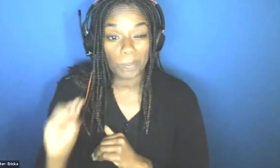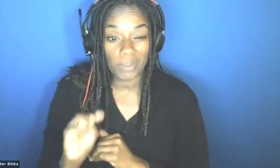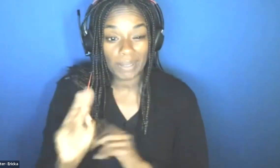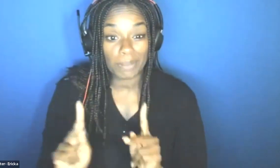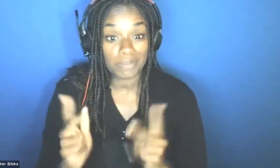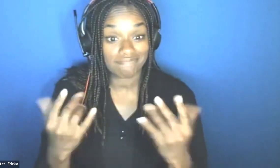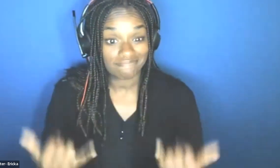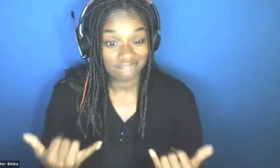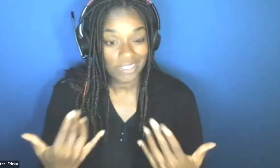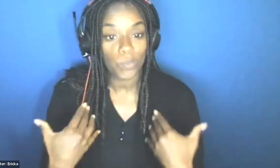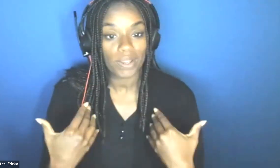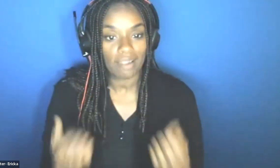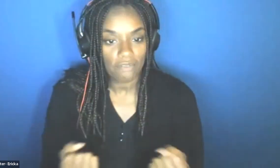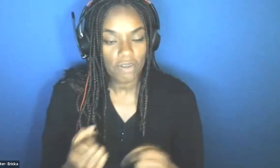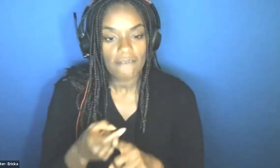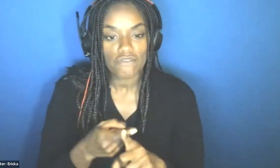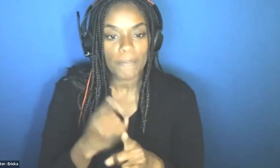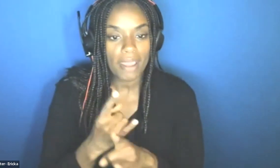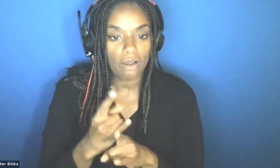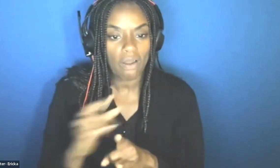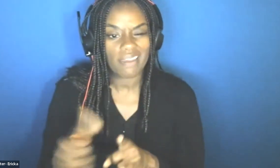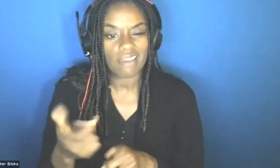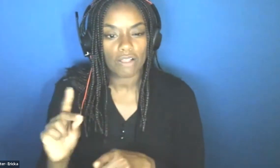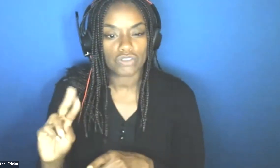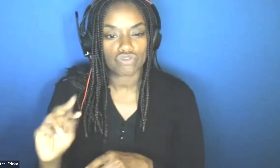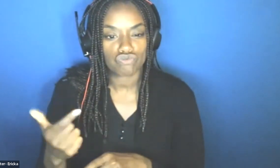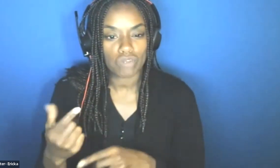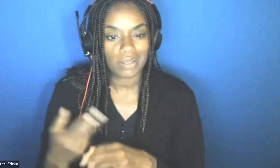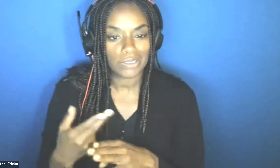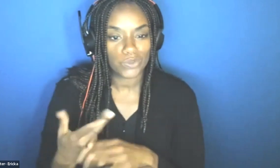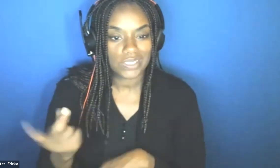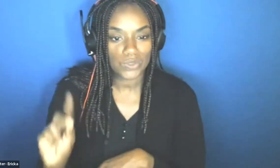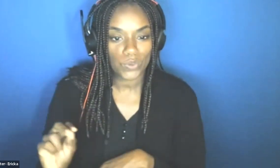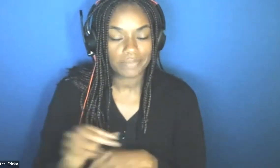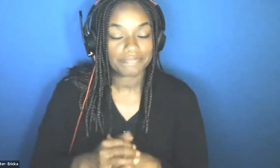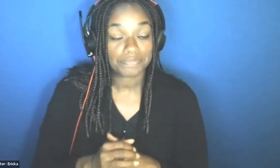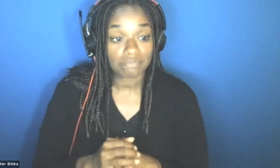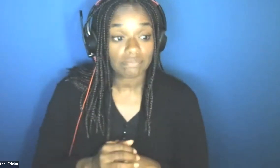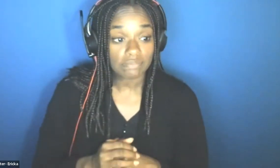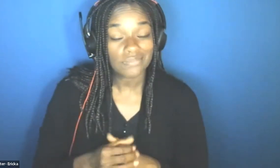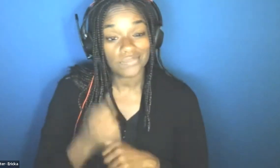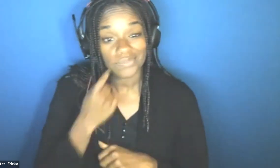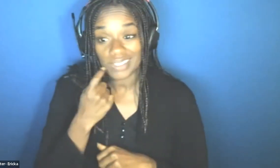There was a study recently conducted by the American Addiction Center that found one in three Americans were drinking alcohol during work hours while on lockdown or working from home.